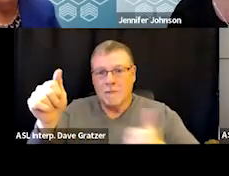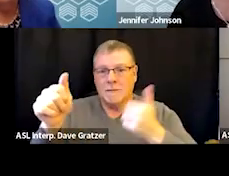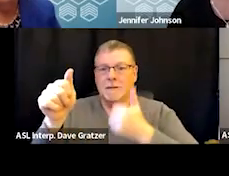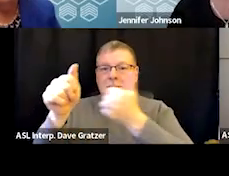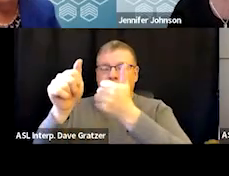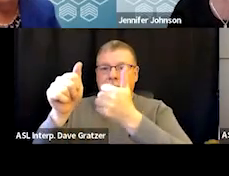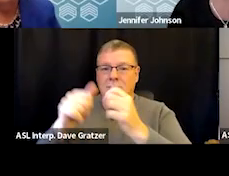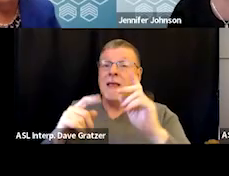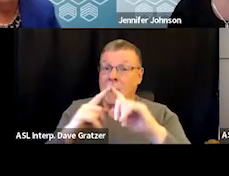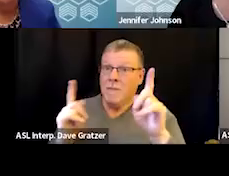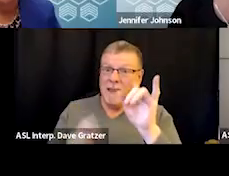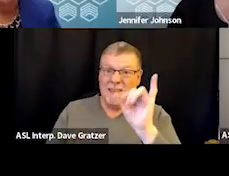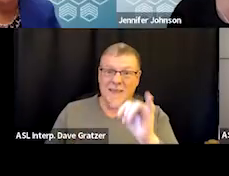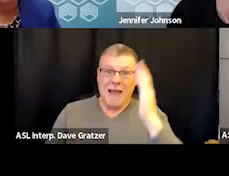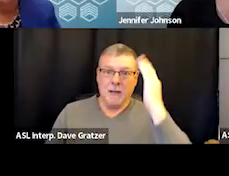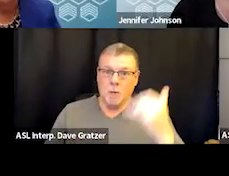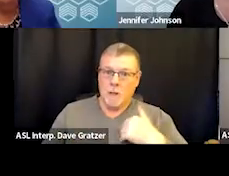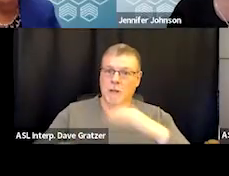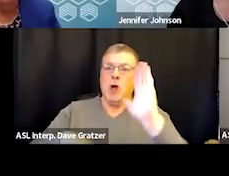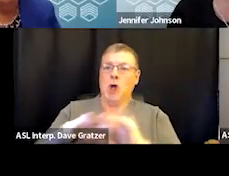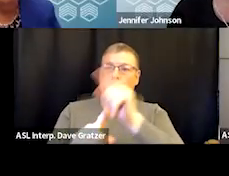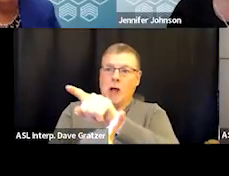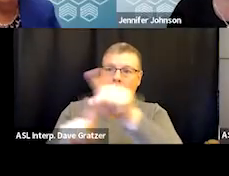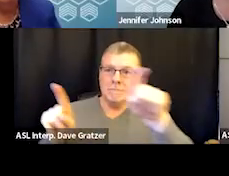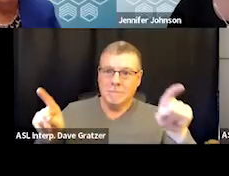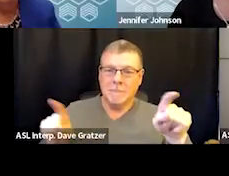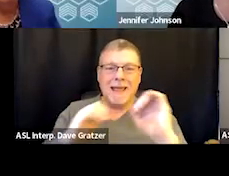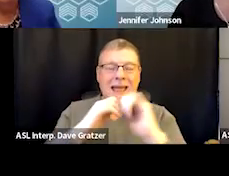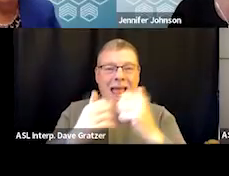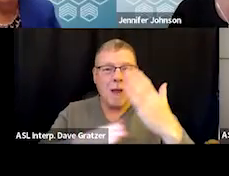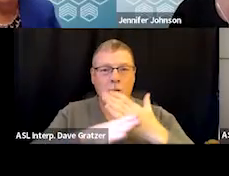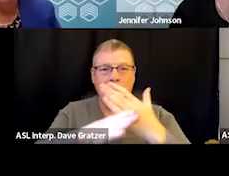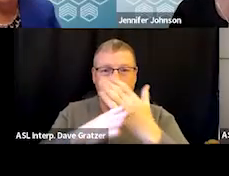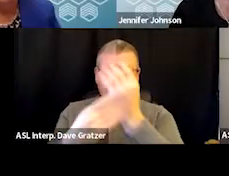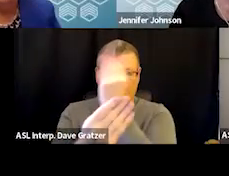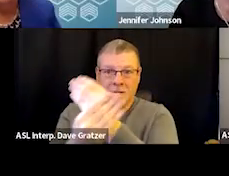But that's why my call to action is how do we get this information to